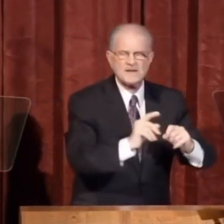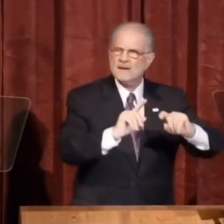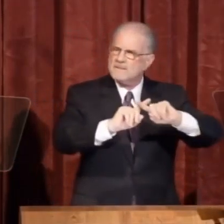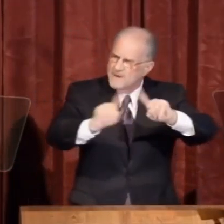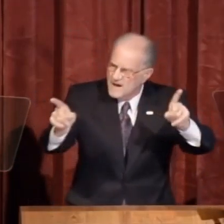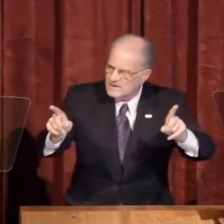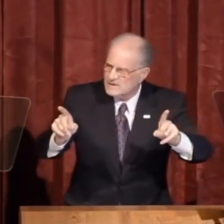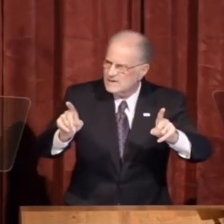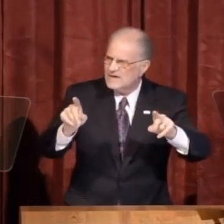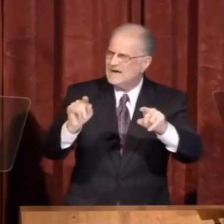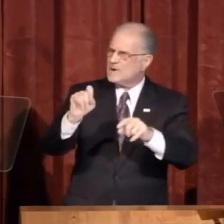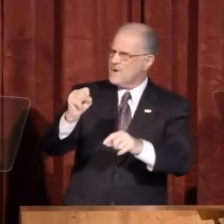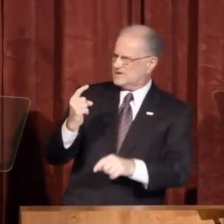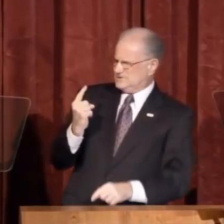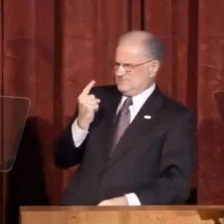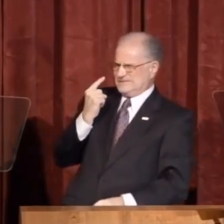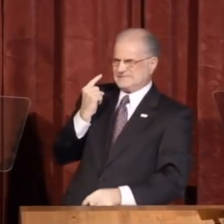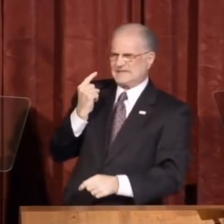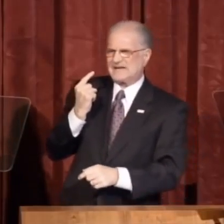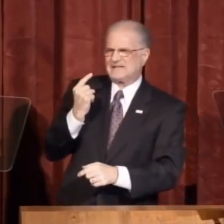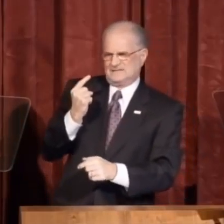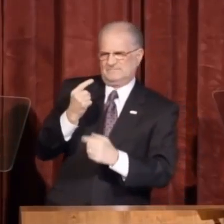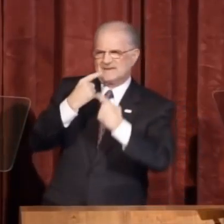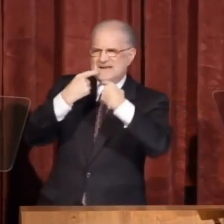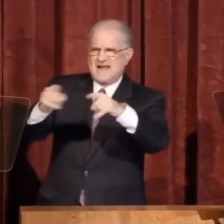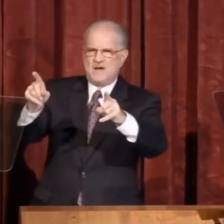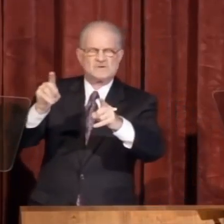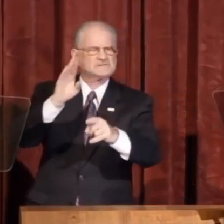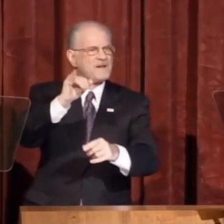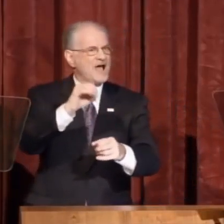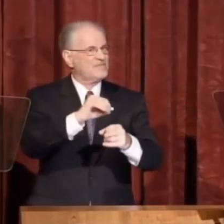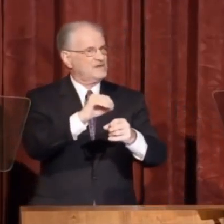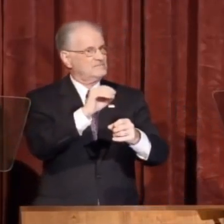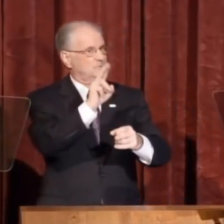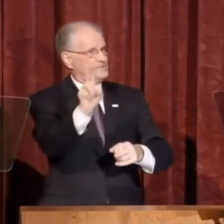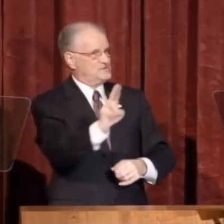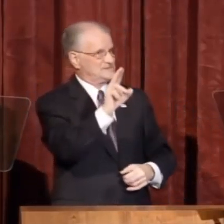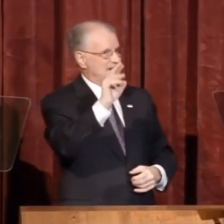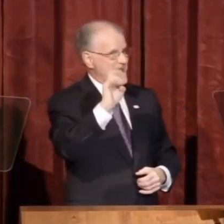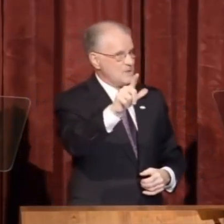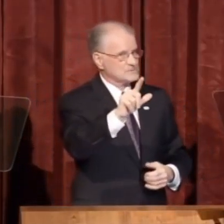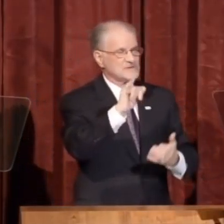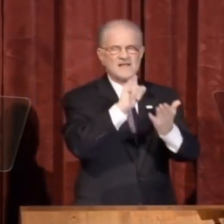Instead, the change occurred from the inside under our control.